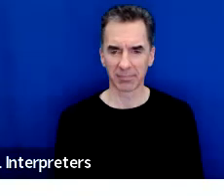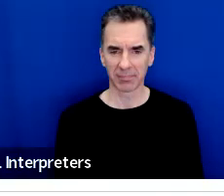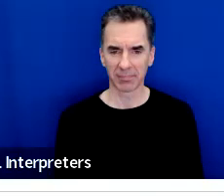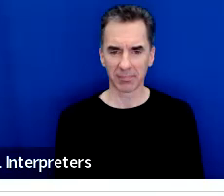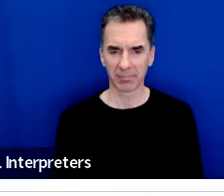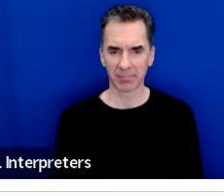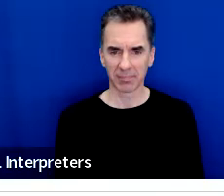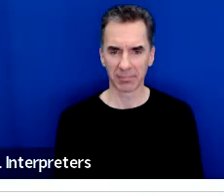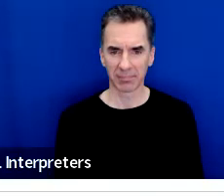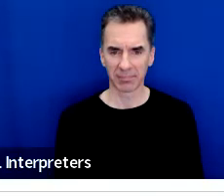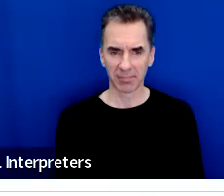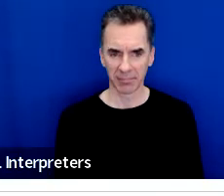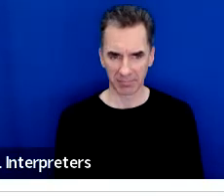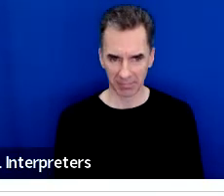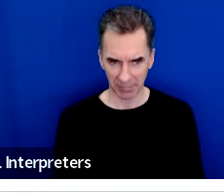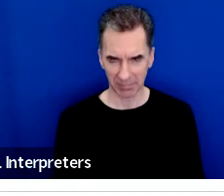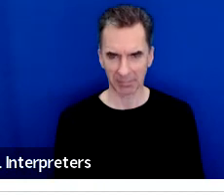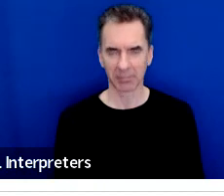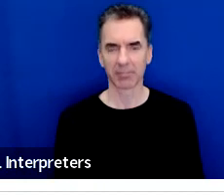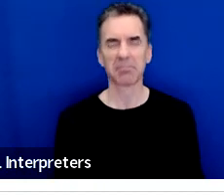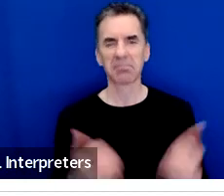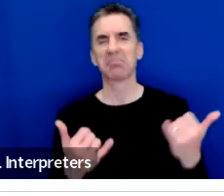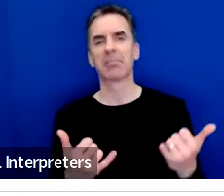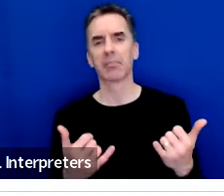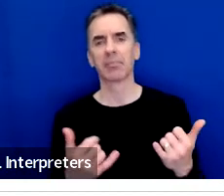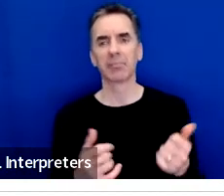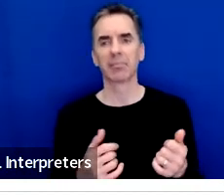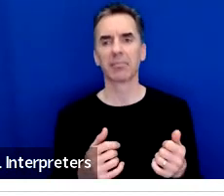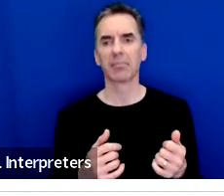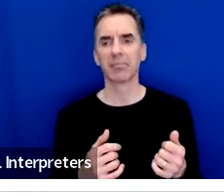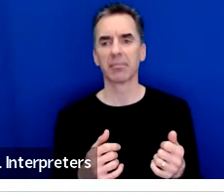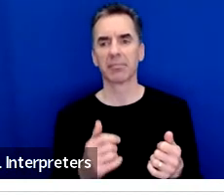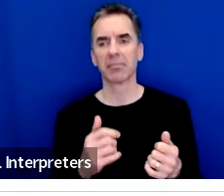So as an example, this is my well, let me go into my,